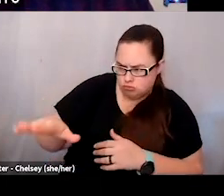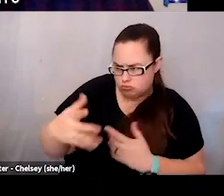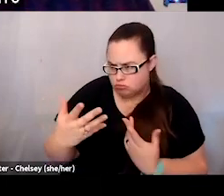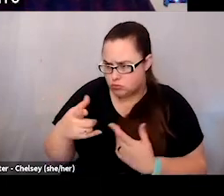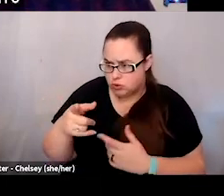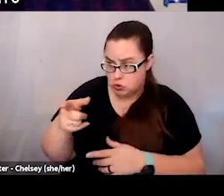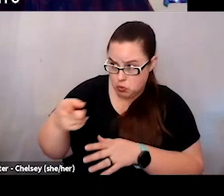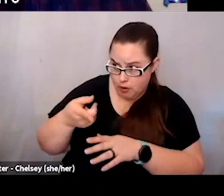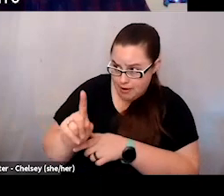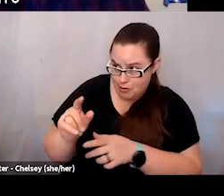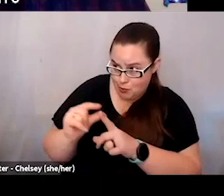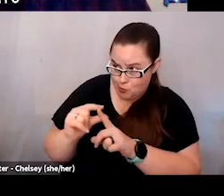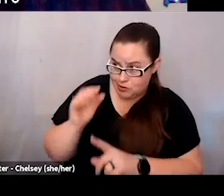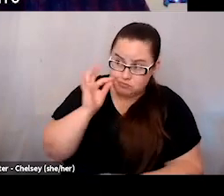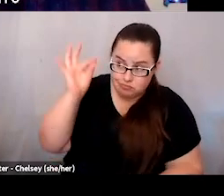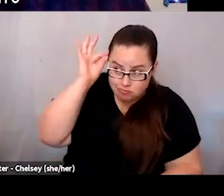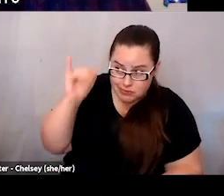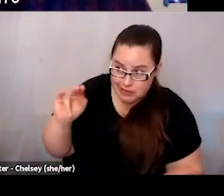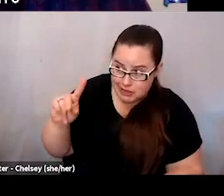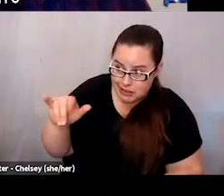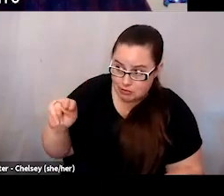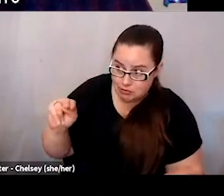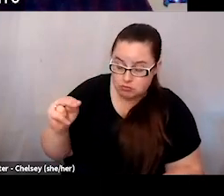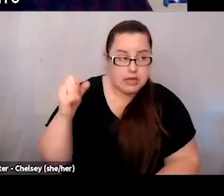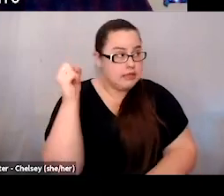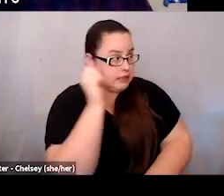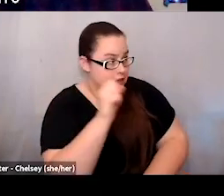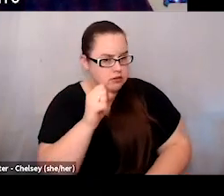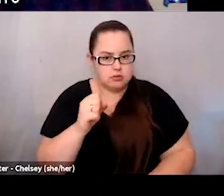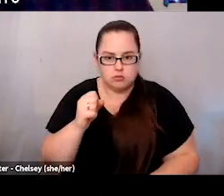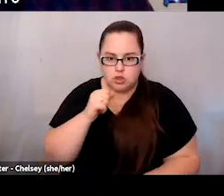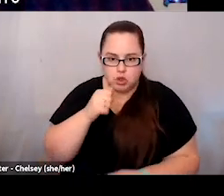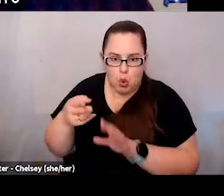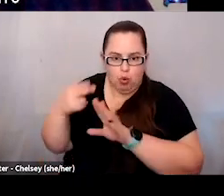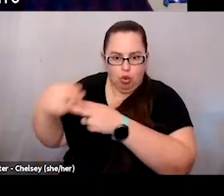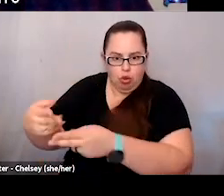offended by the term Indian? And they say yes, well then don't use it. And the safest